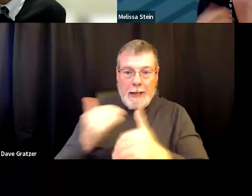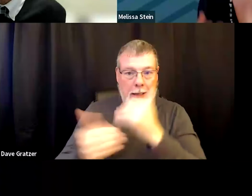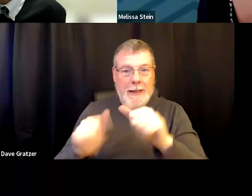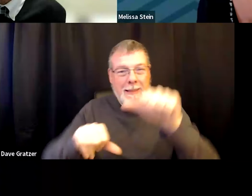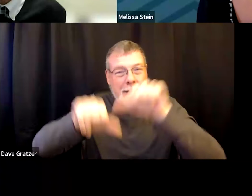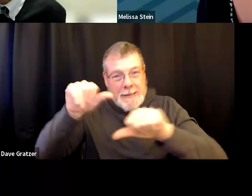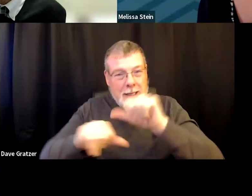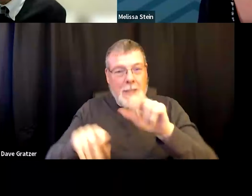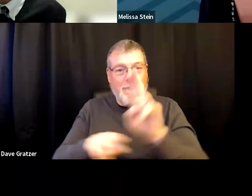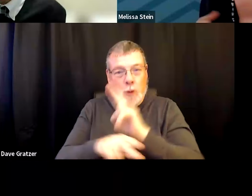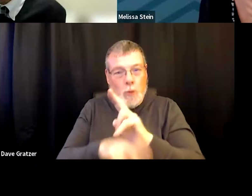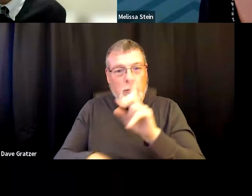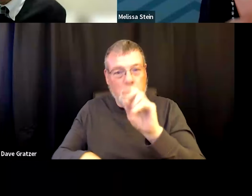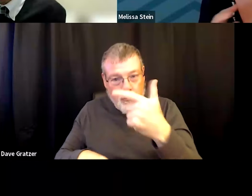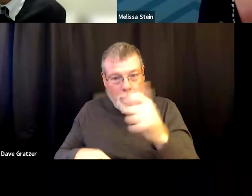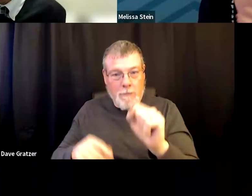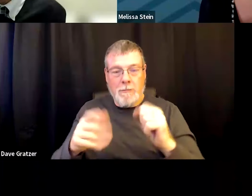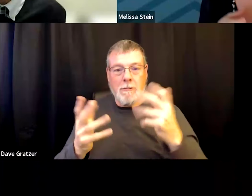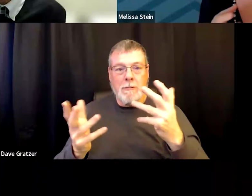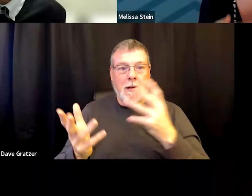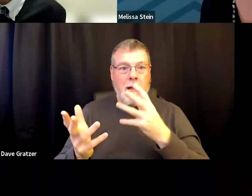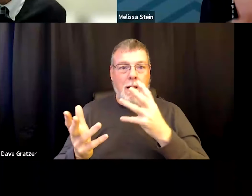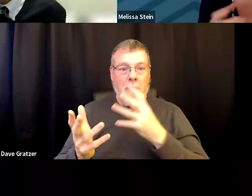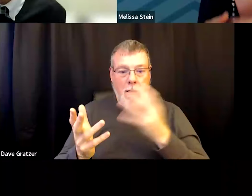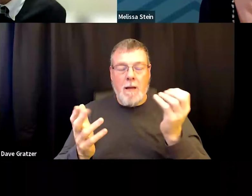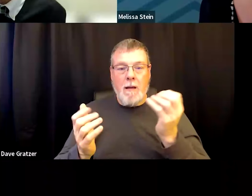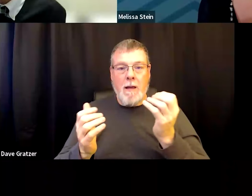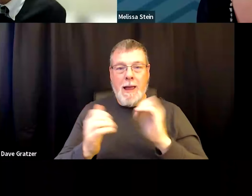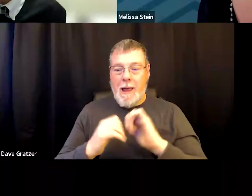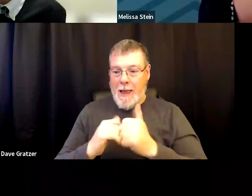of substance use disorders, how those work in the body.